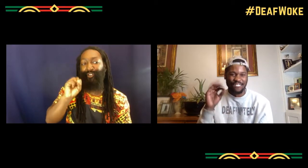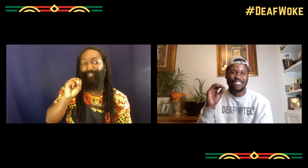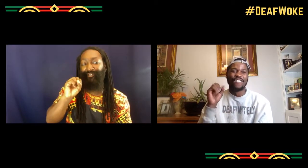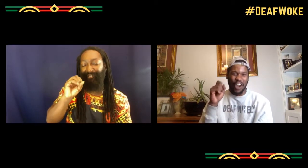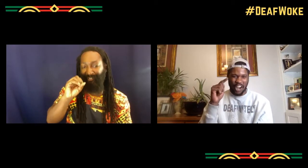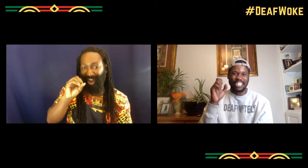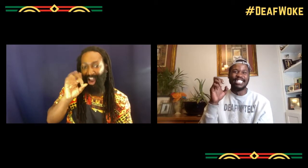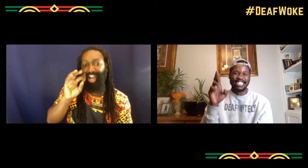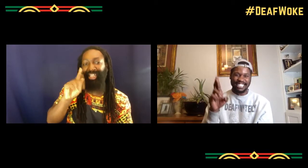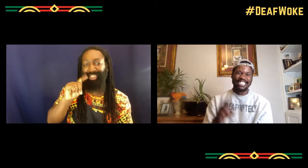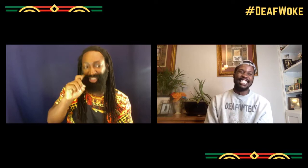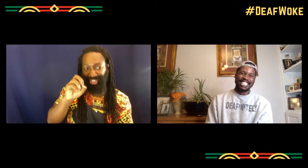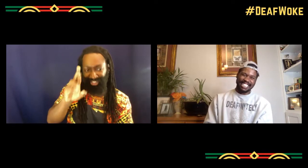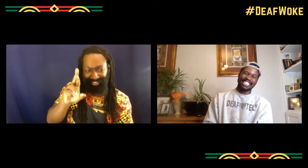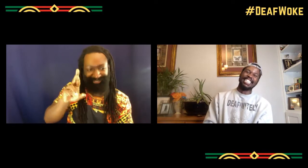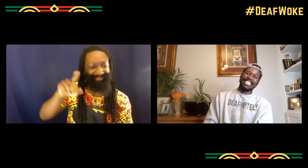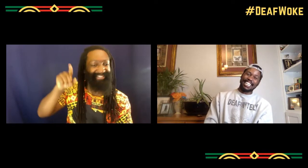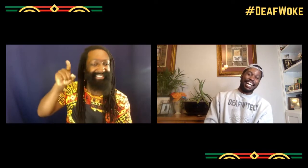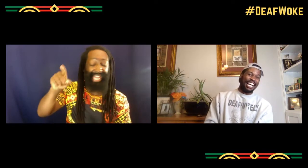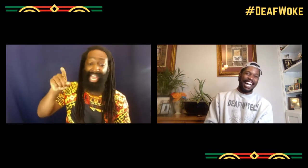Yeah, Andrew Foster.